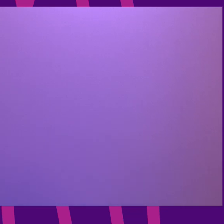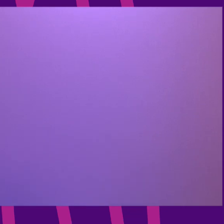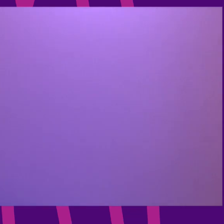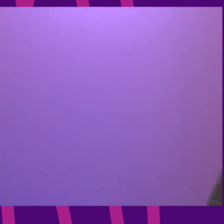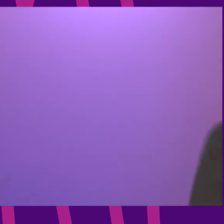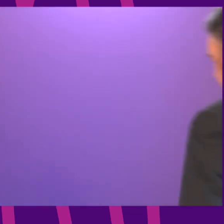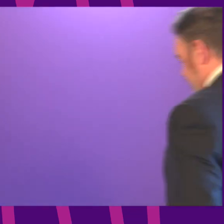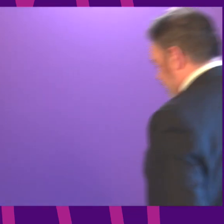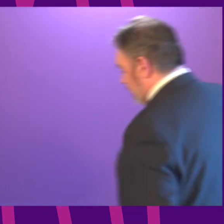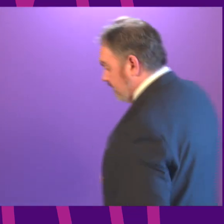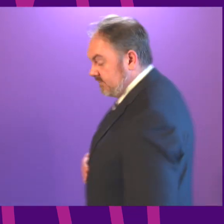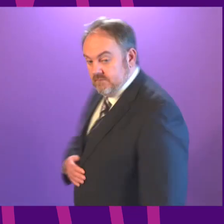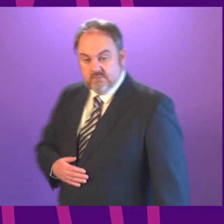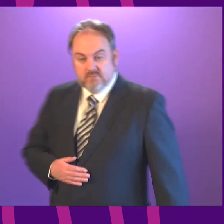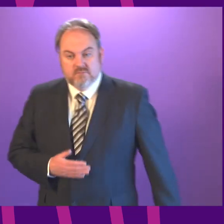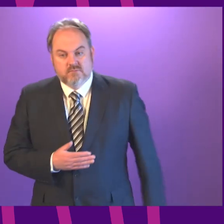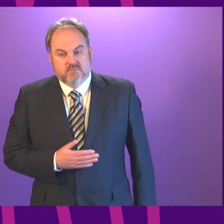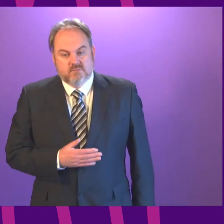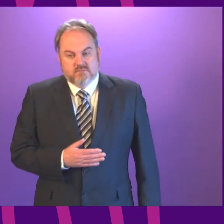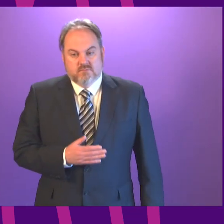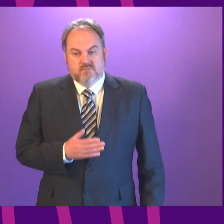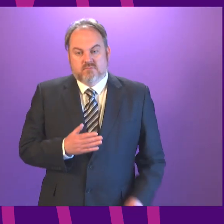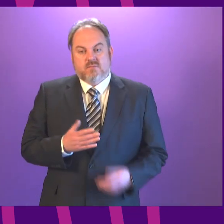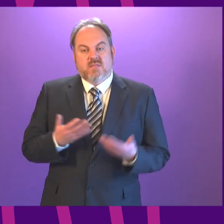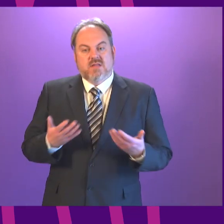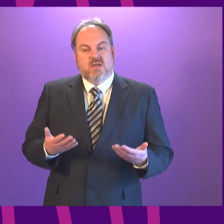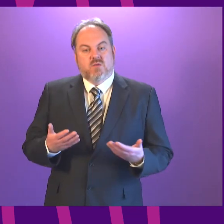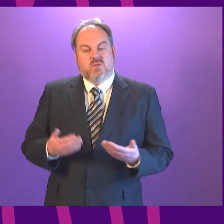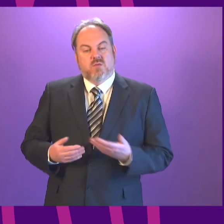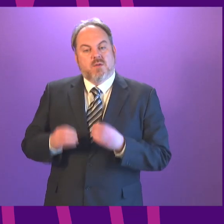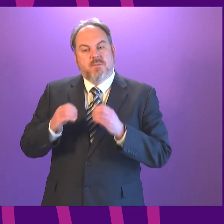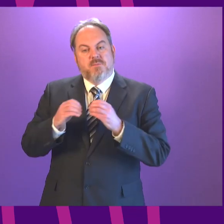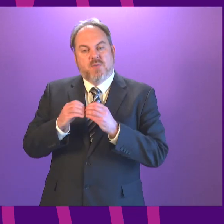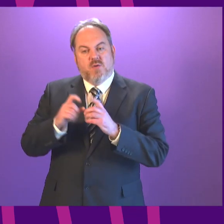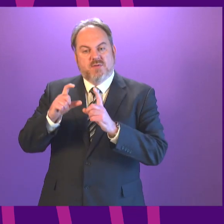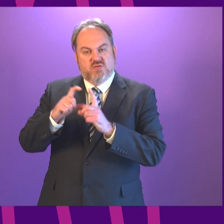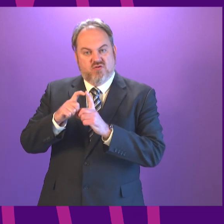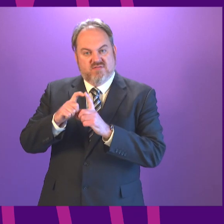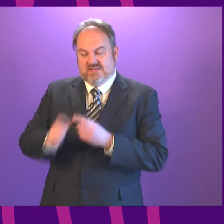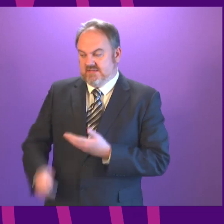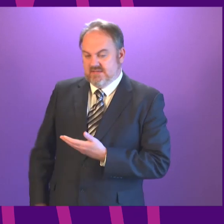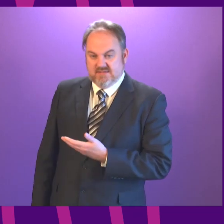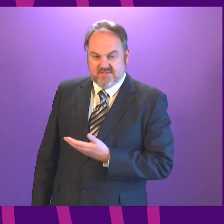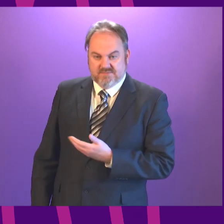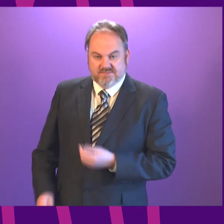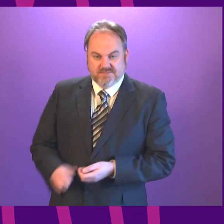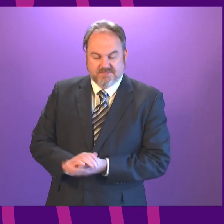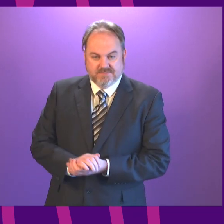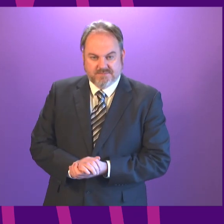Bob Doris (Glasgow Maryhill and Springburn) (SNP):